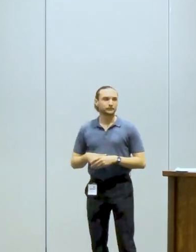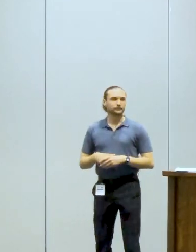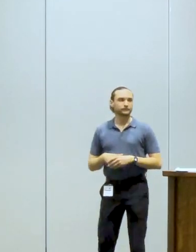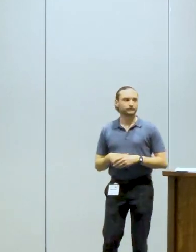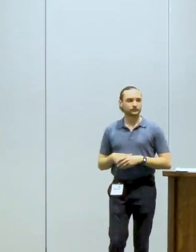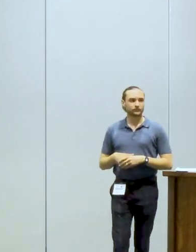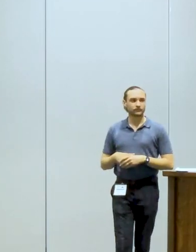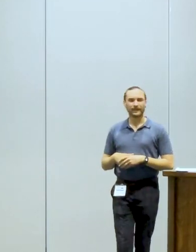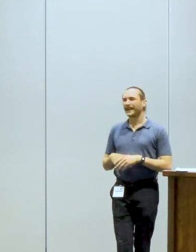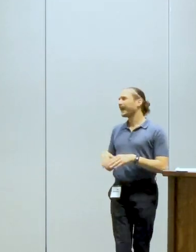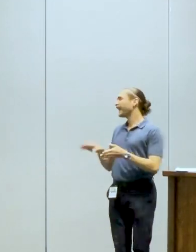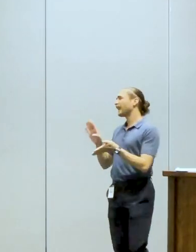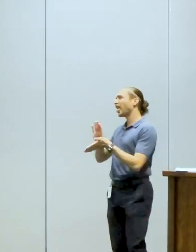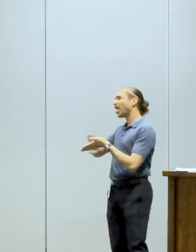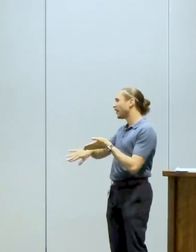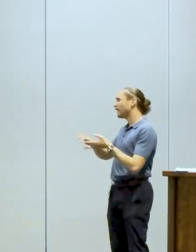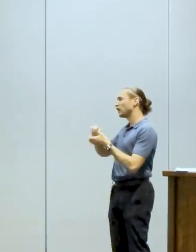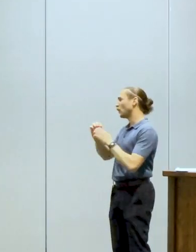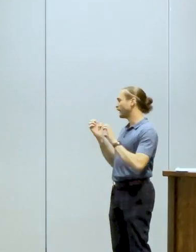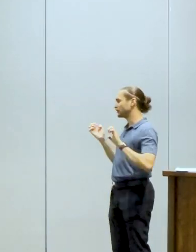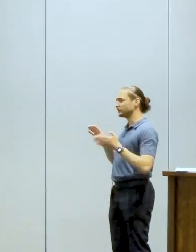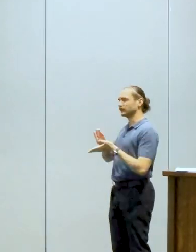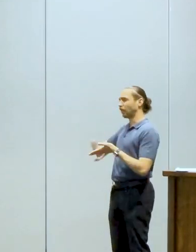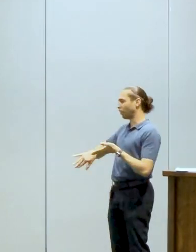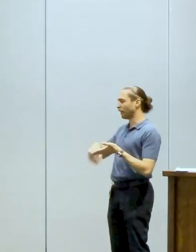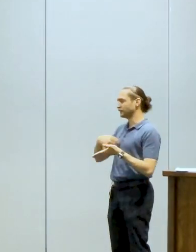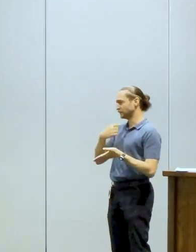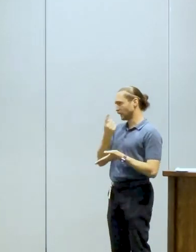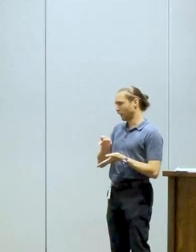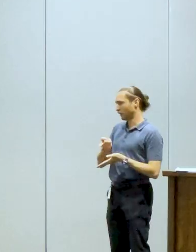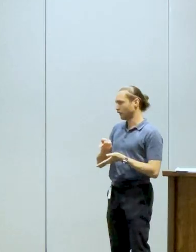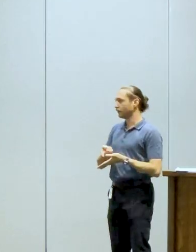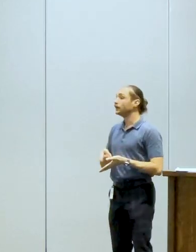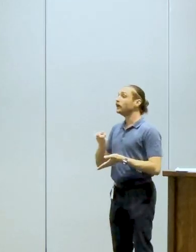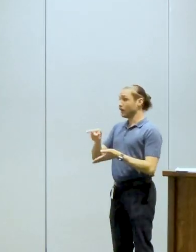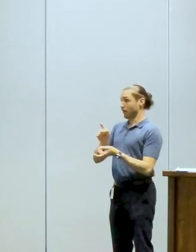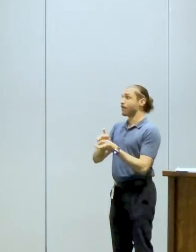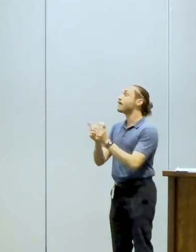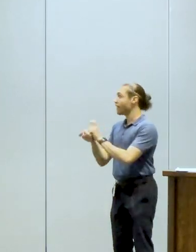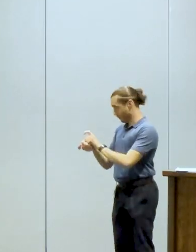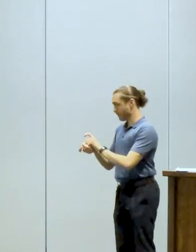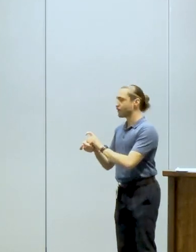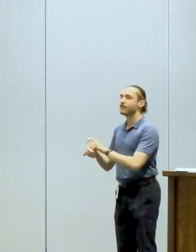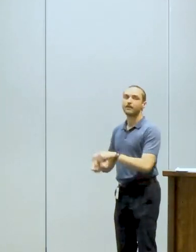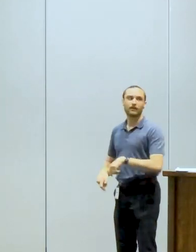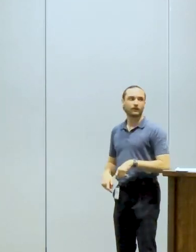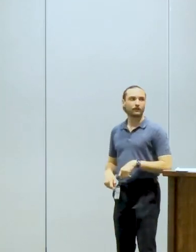equations? So then it adapts, right? So it's like, of course,